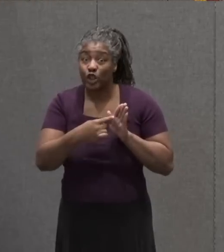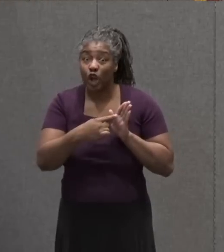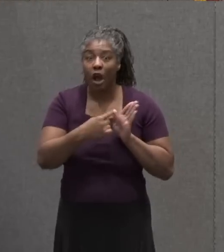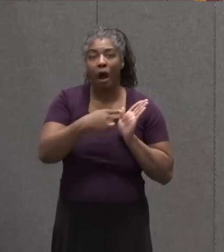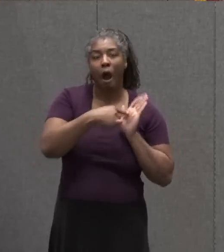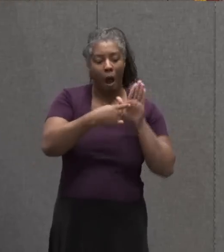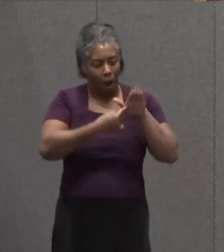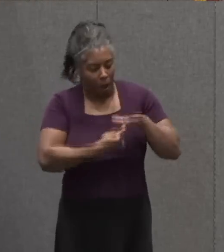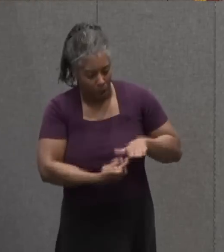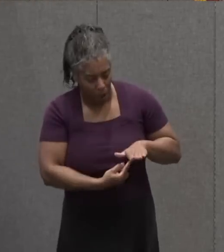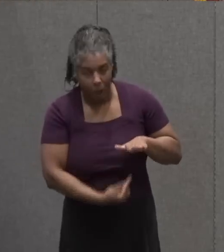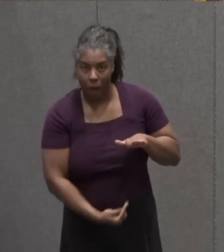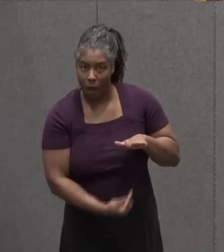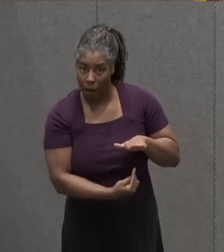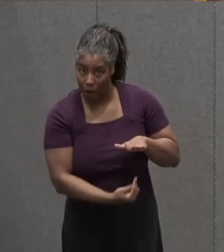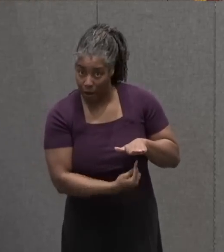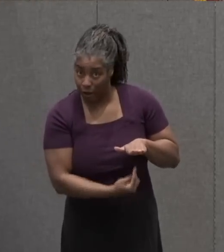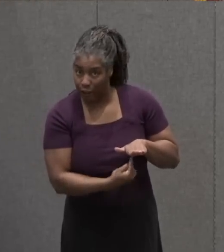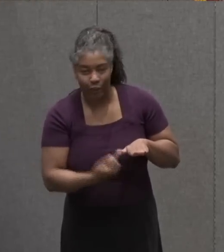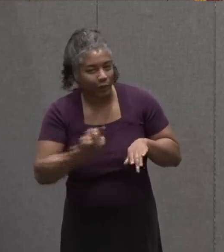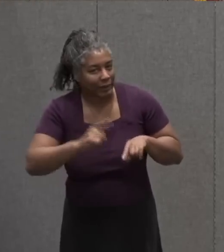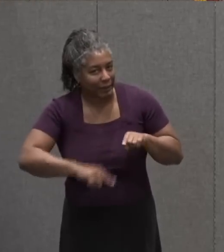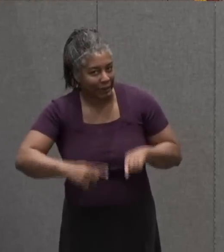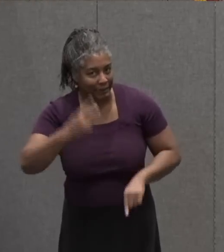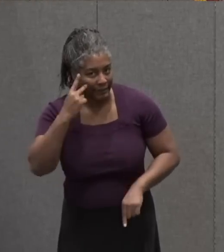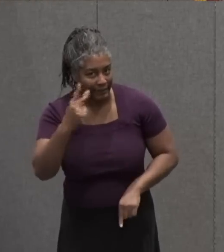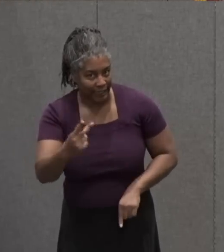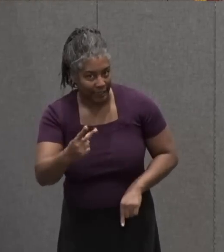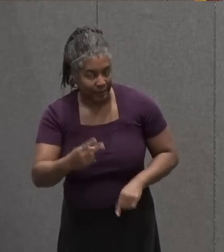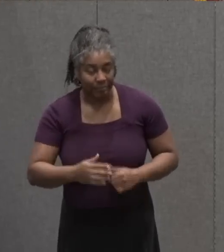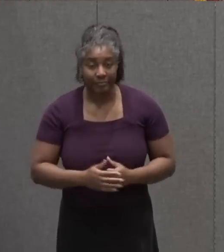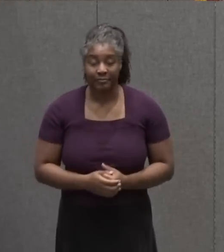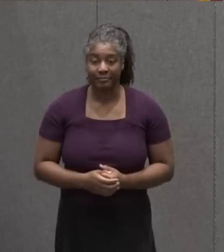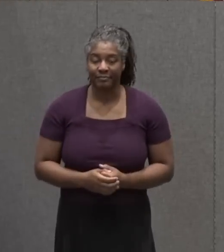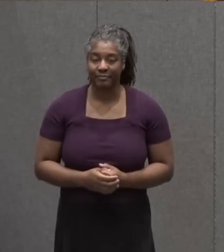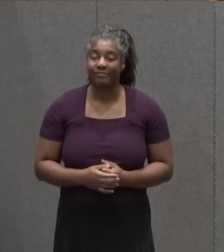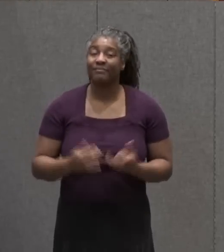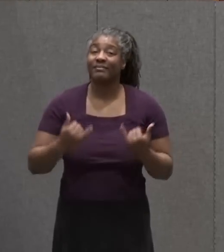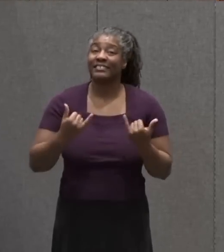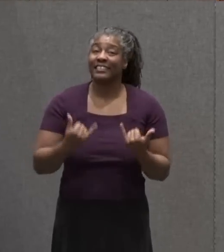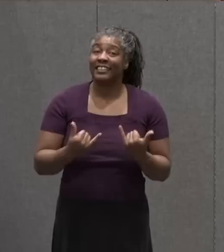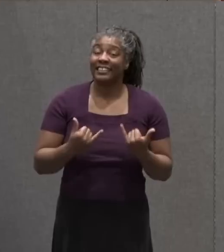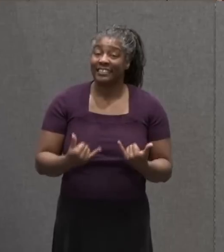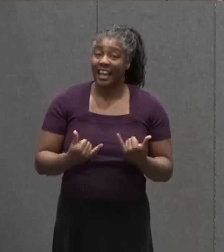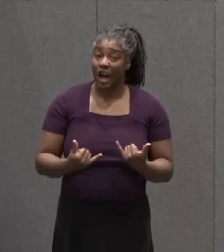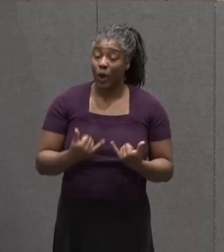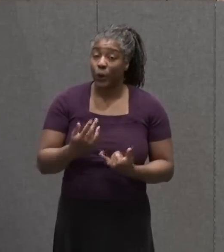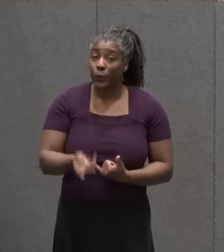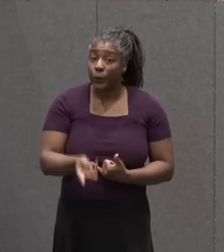Then you will take two cards and you will turn them face up where